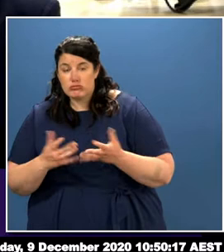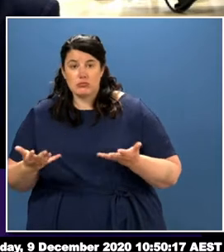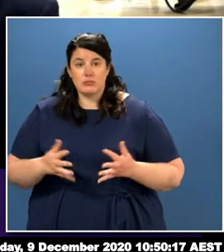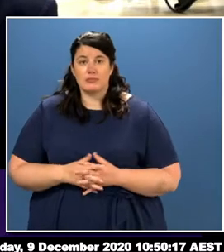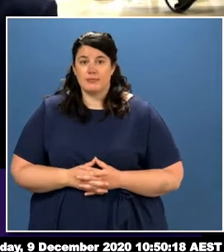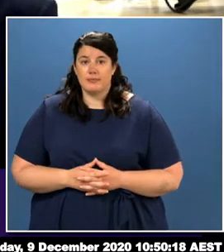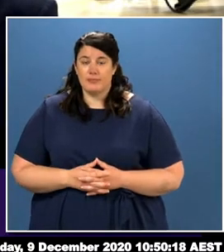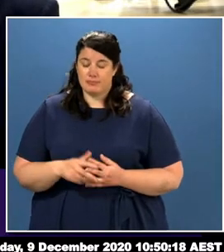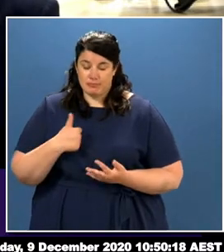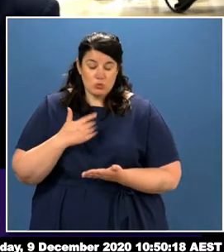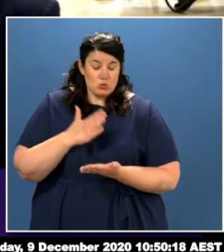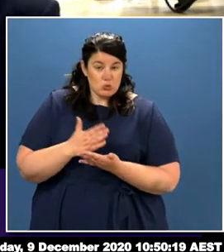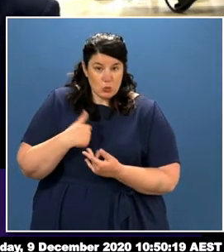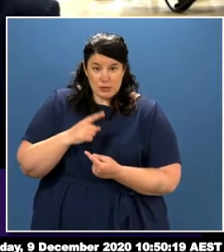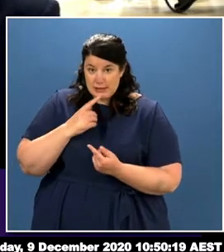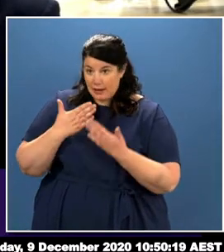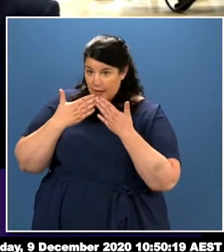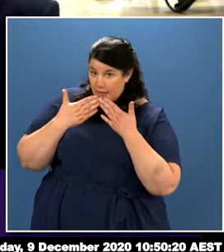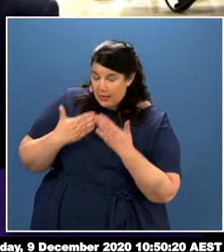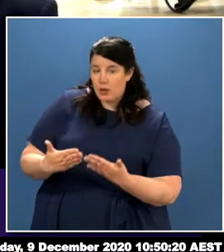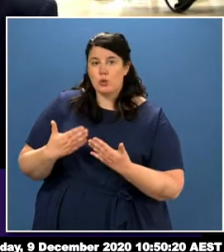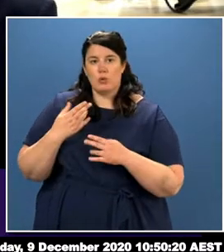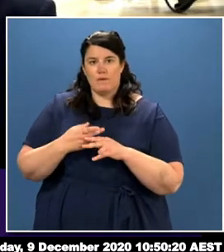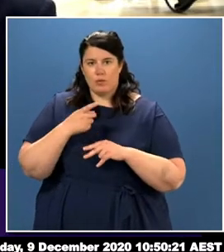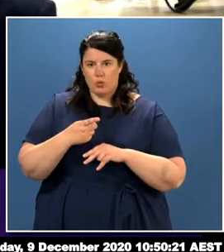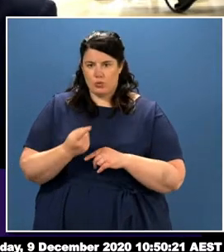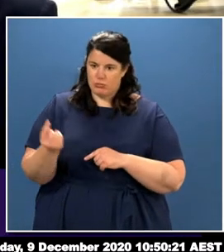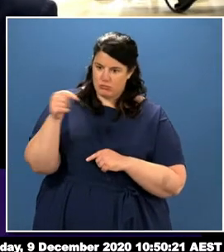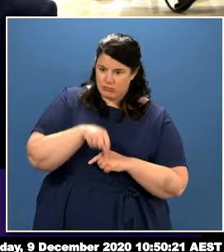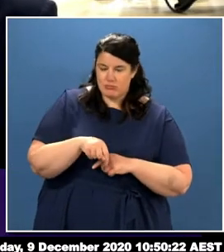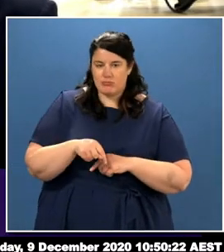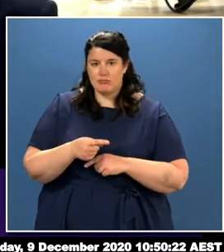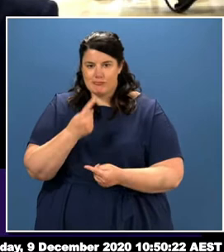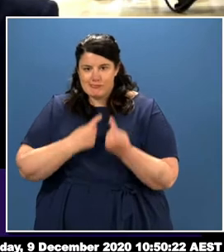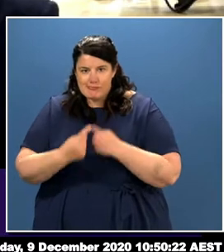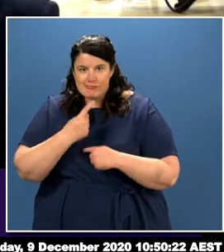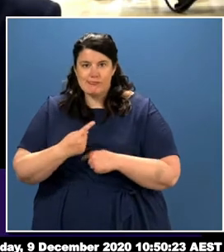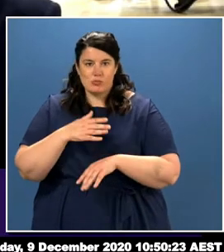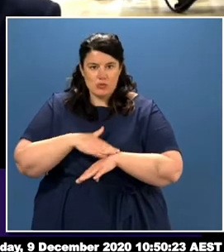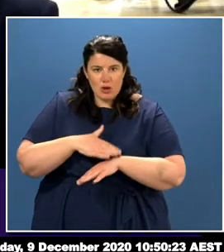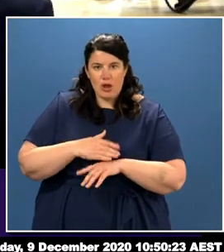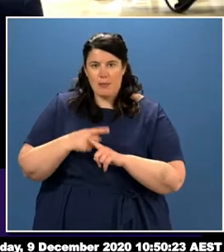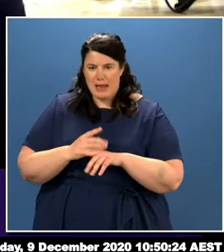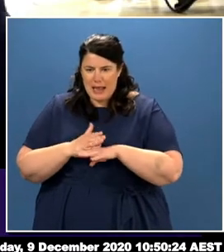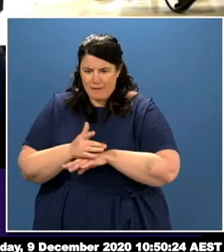I would like to appreciate the gratitude for the time that you've given and the effort in putting all this together. So thank you for your evidence.